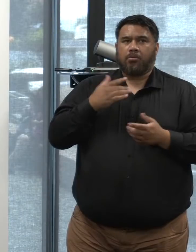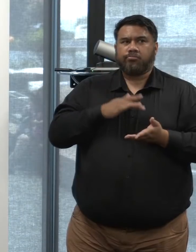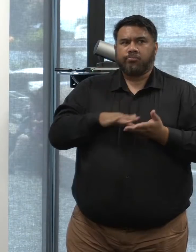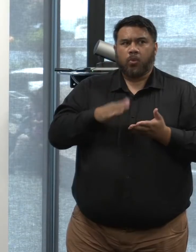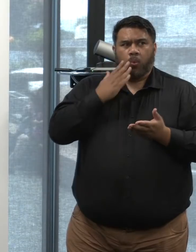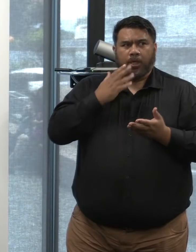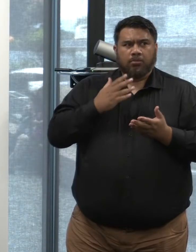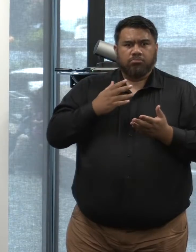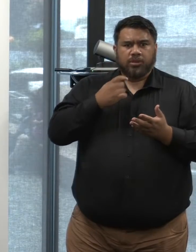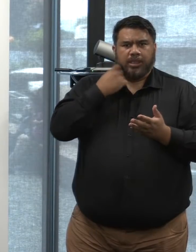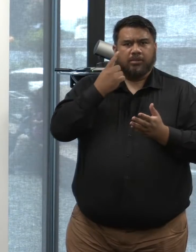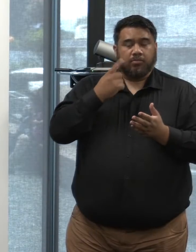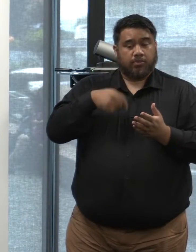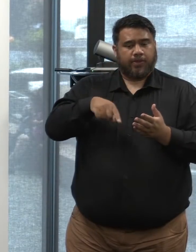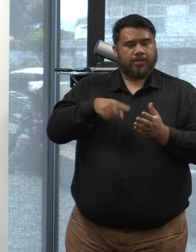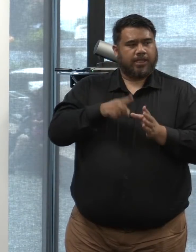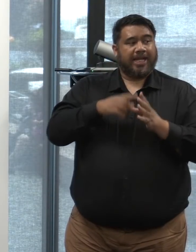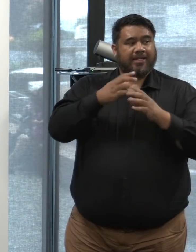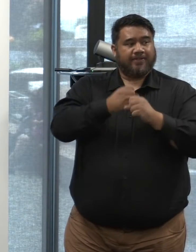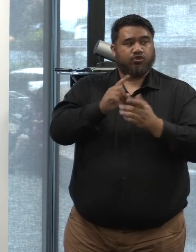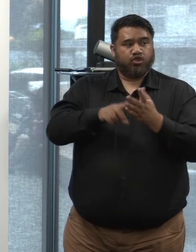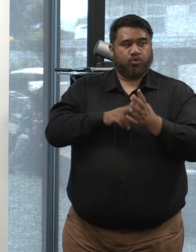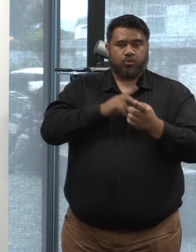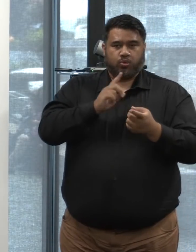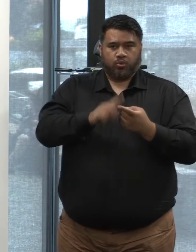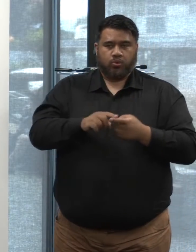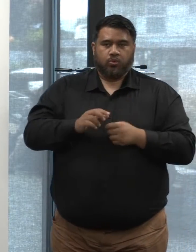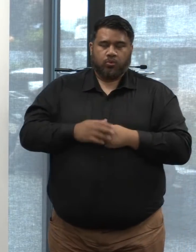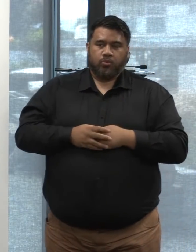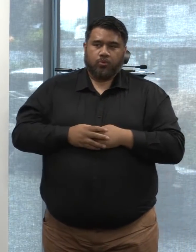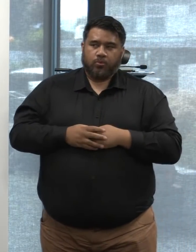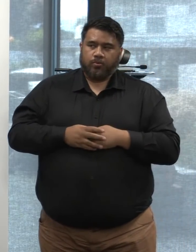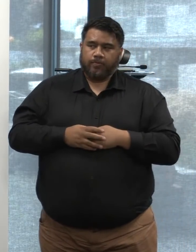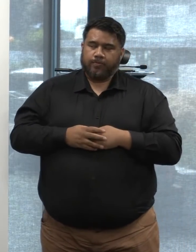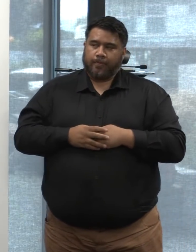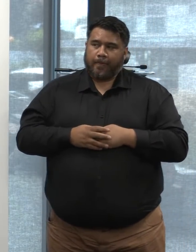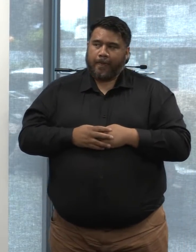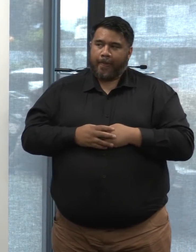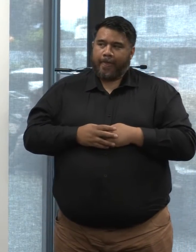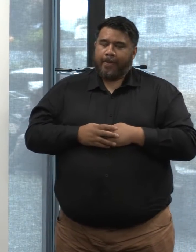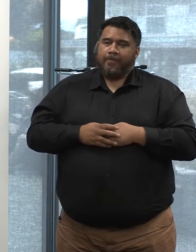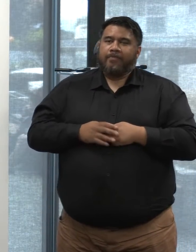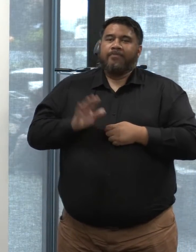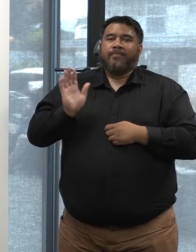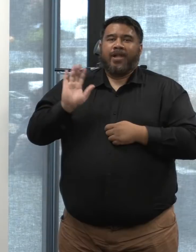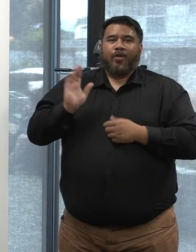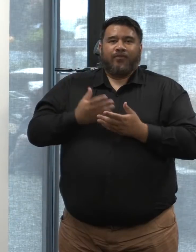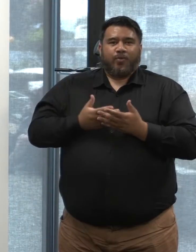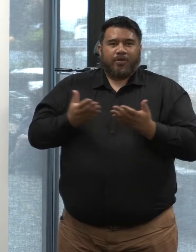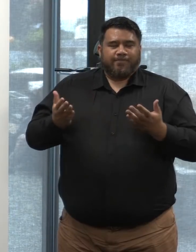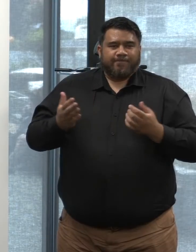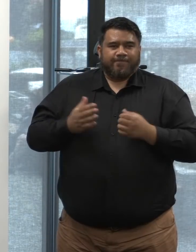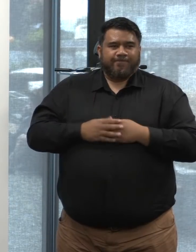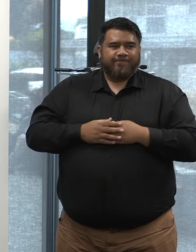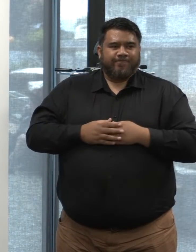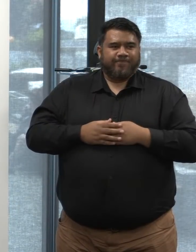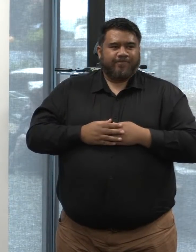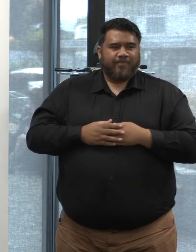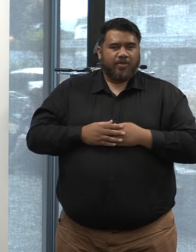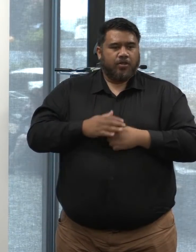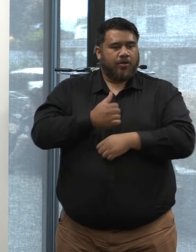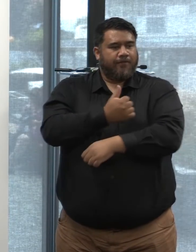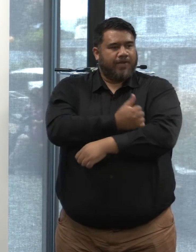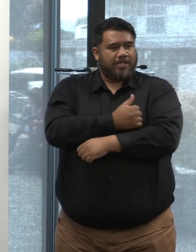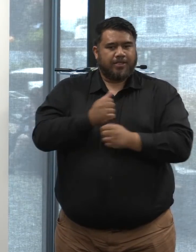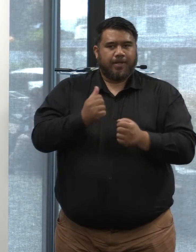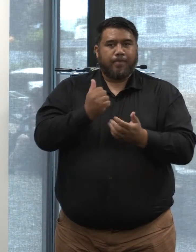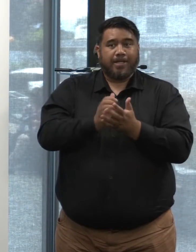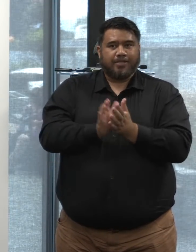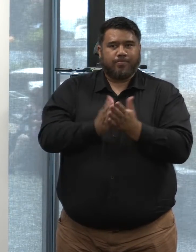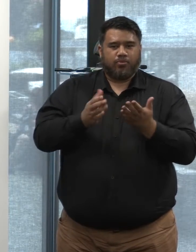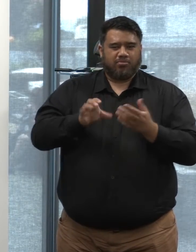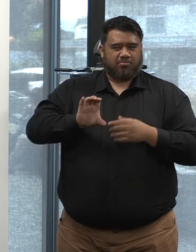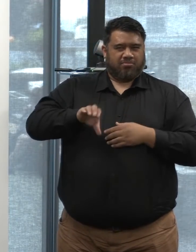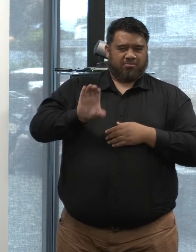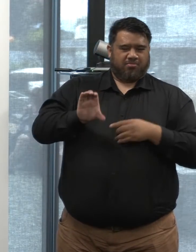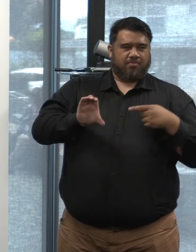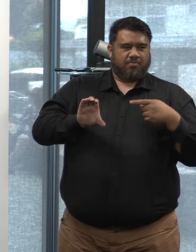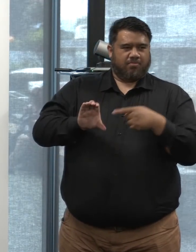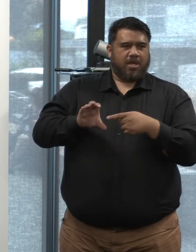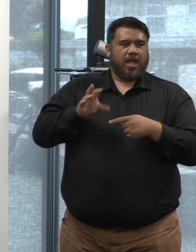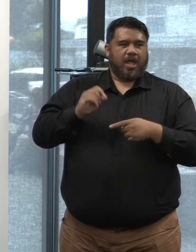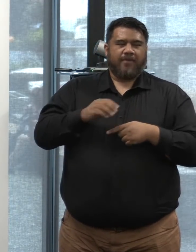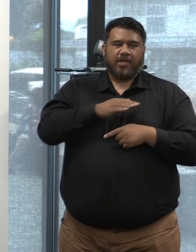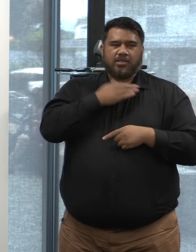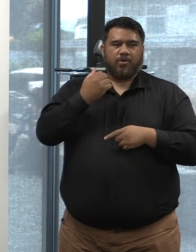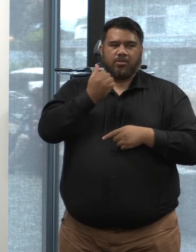the passport doesn't expire